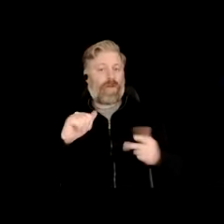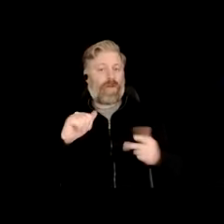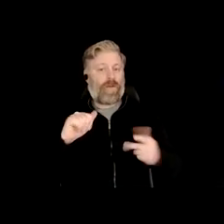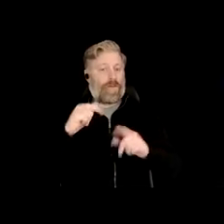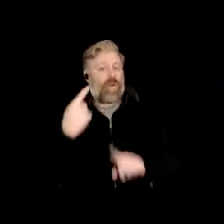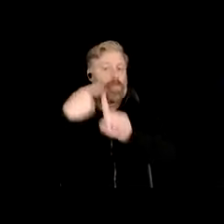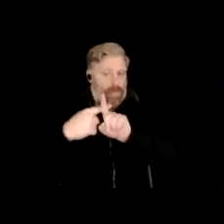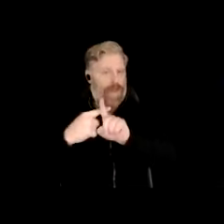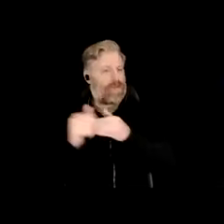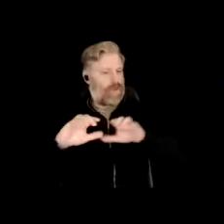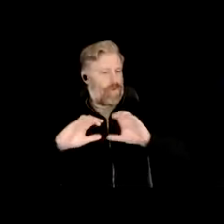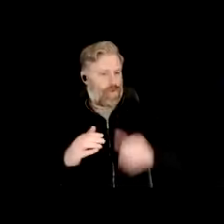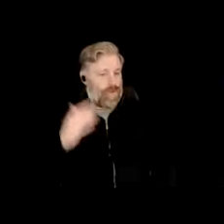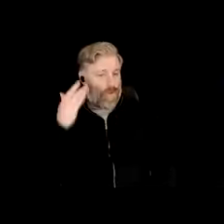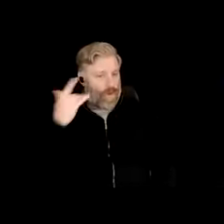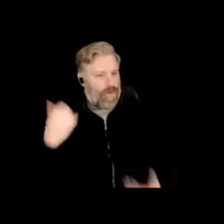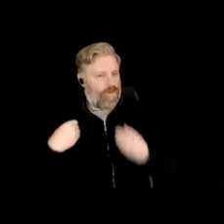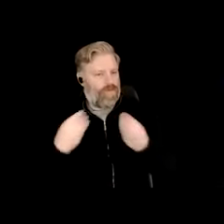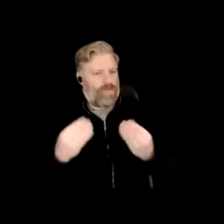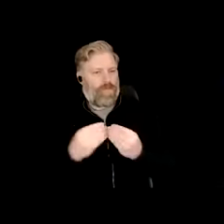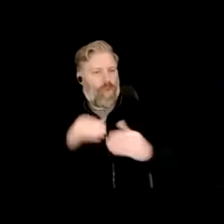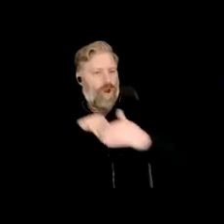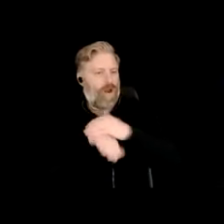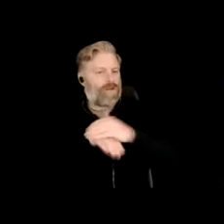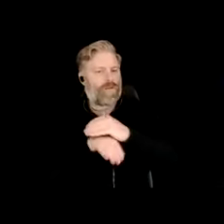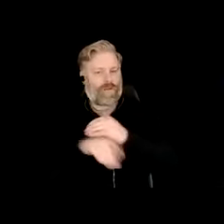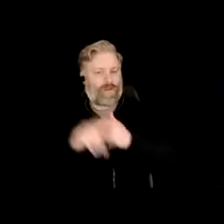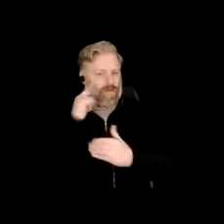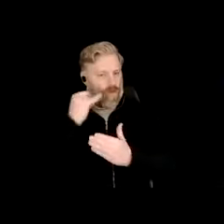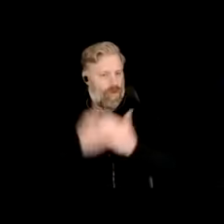and programs creating access to the arts. In all instances,